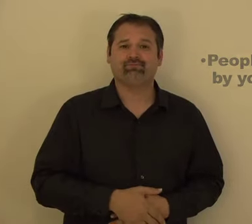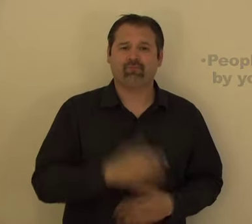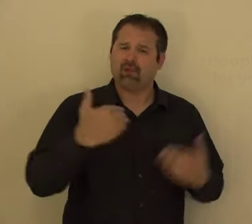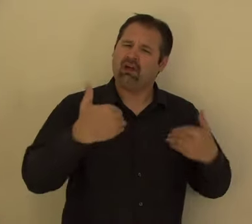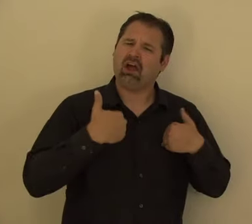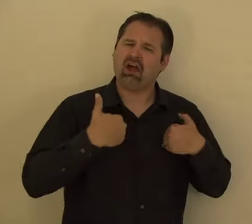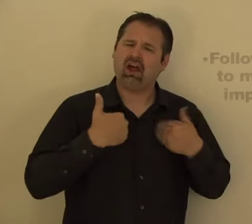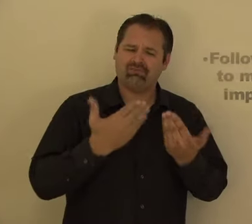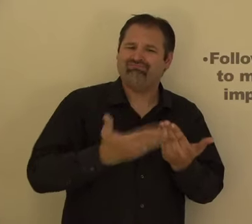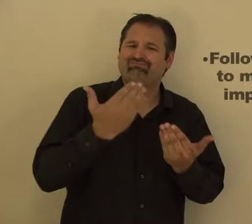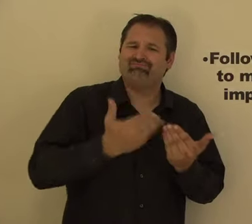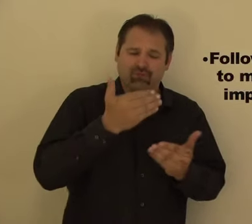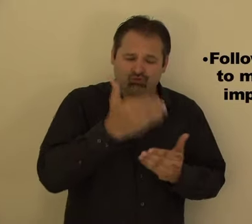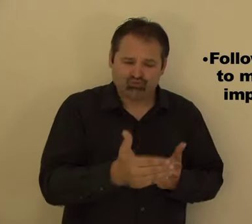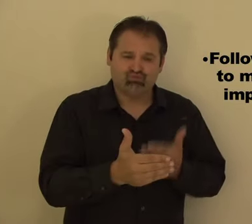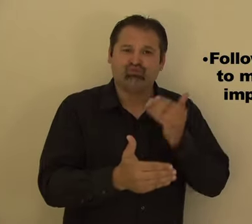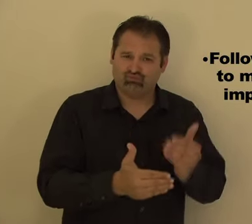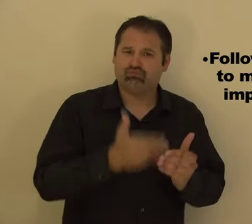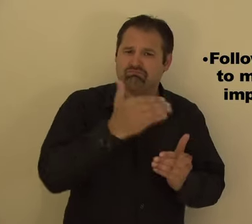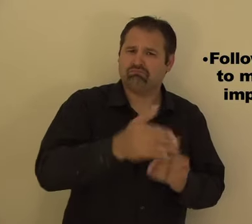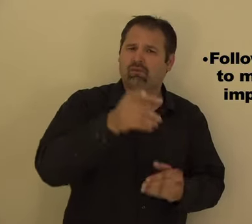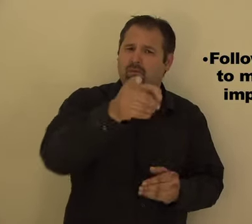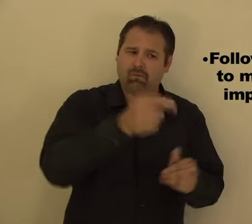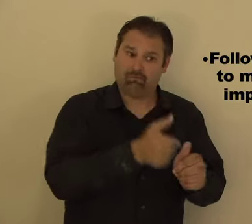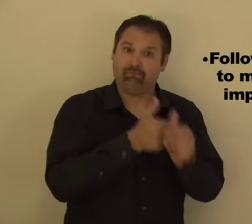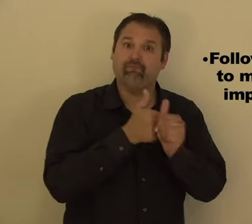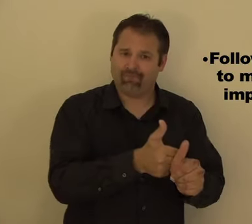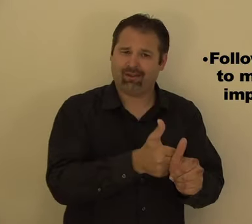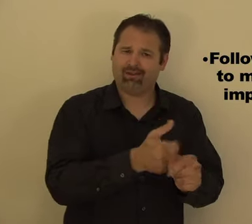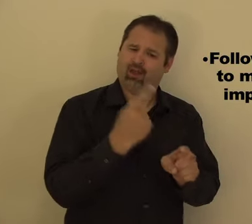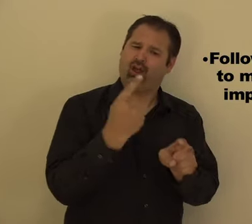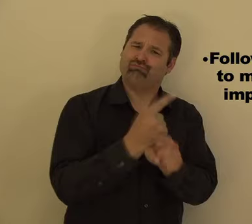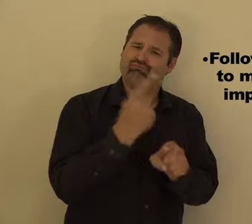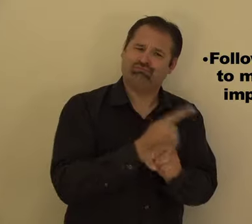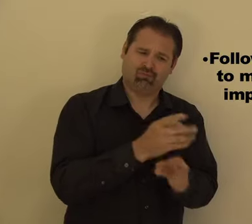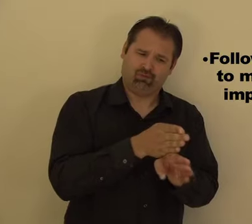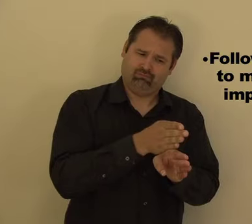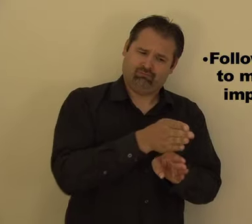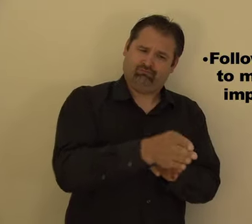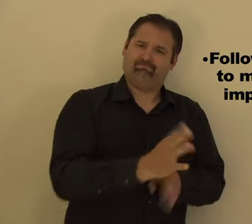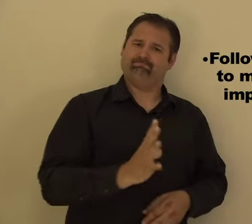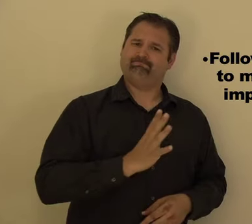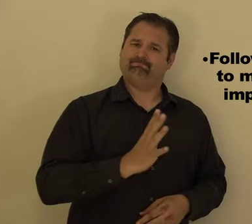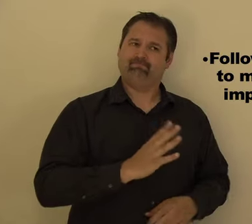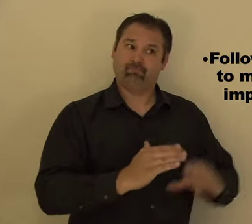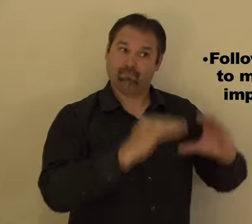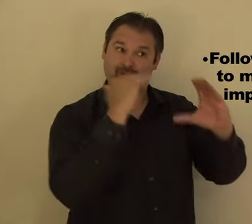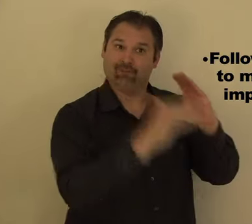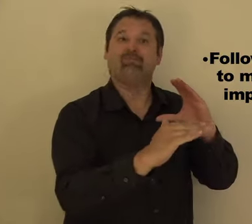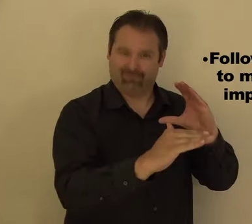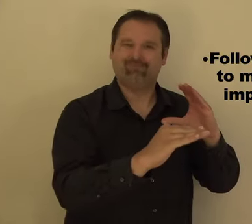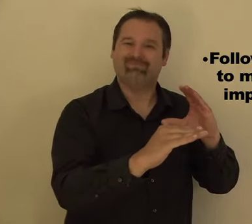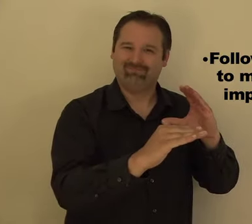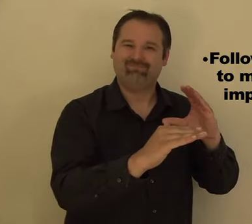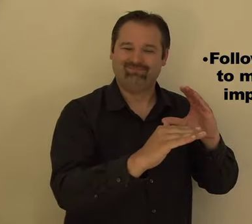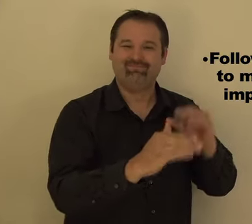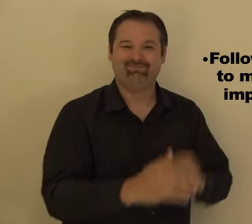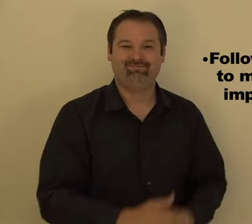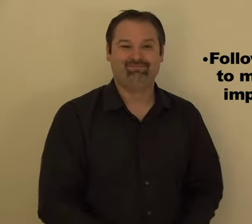to make sure your email communications make the right impression.